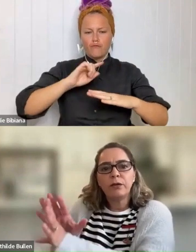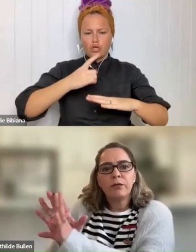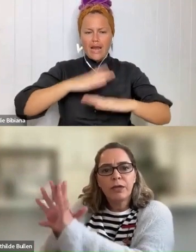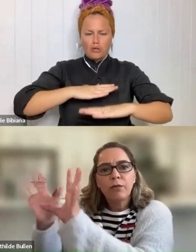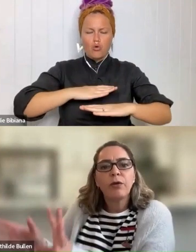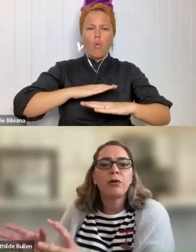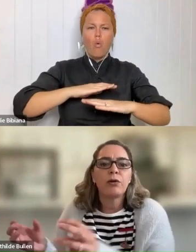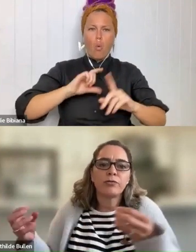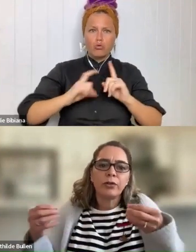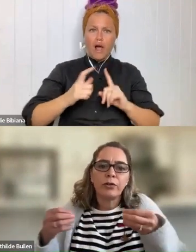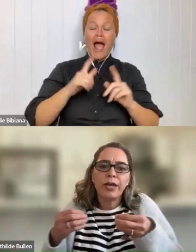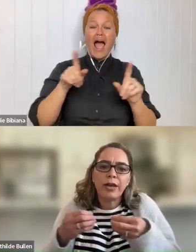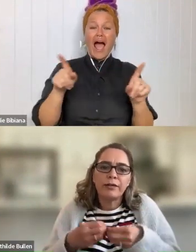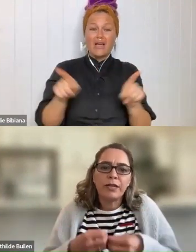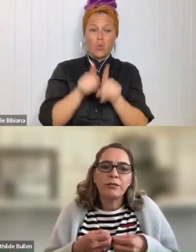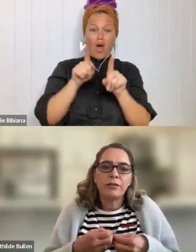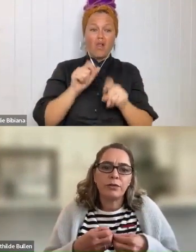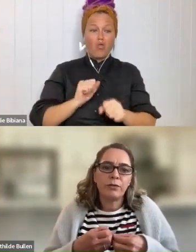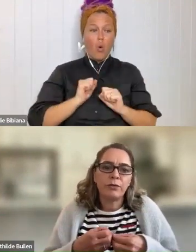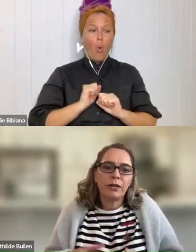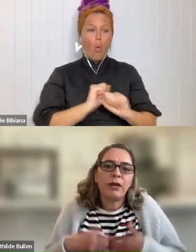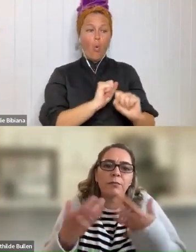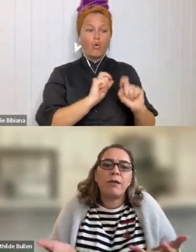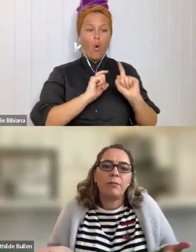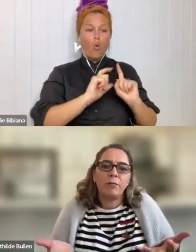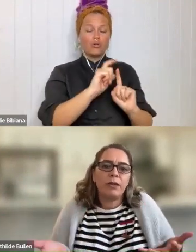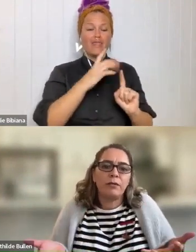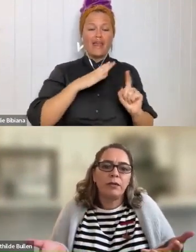their own culture and learn how to knit the two and come up with